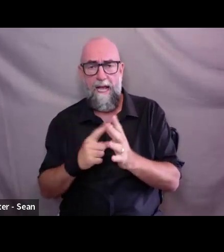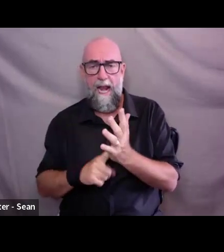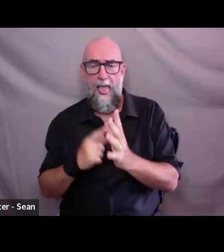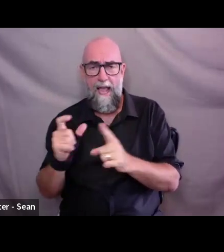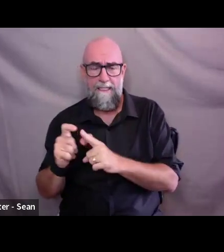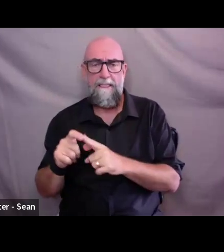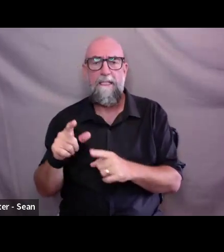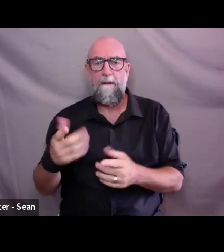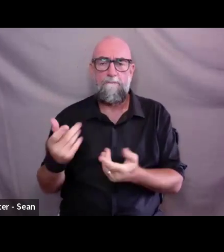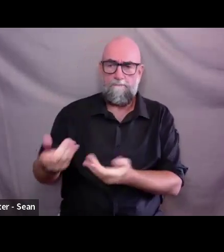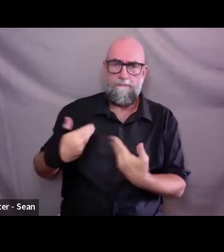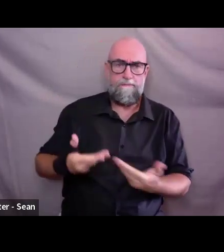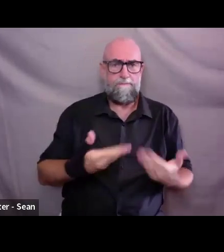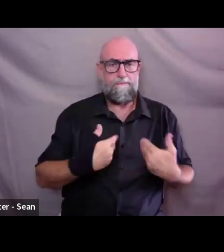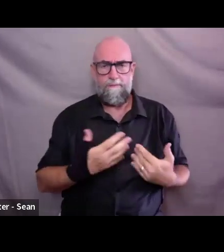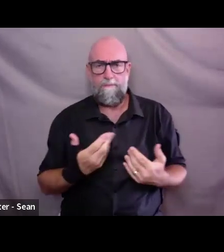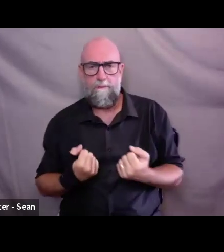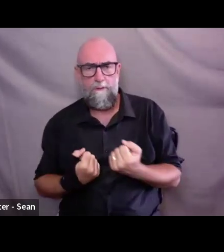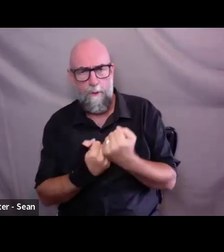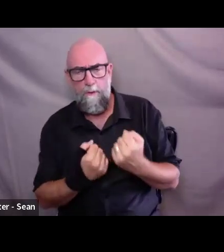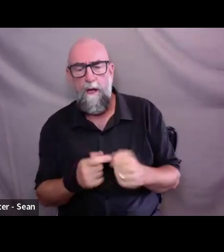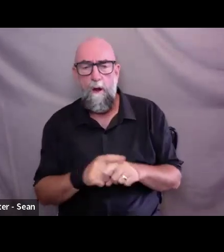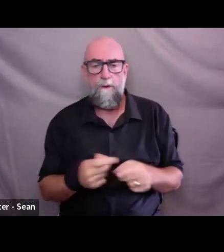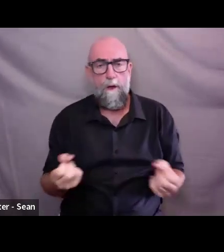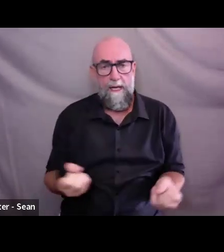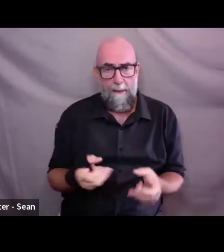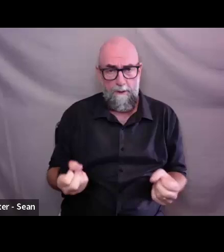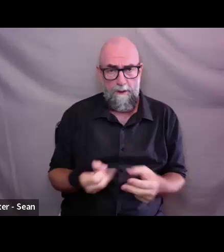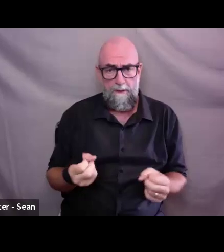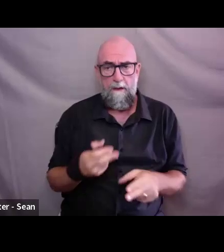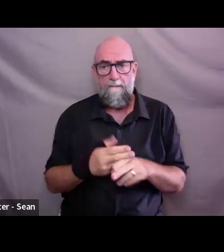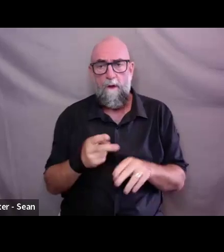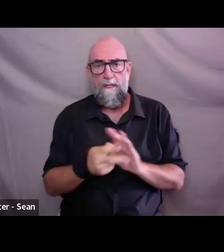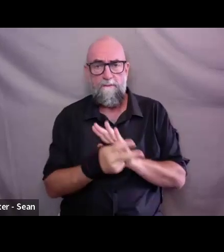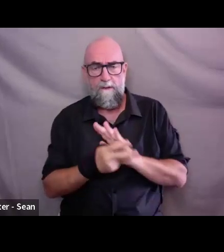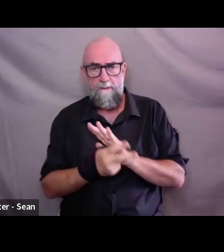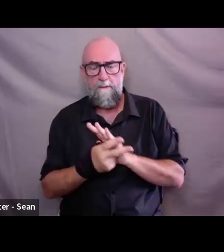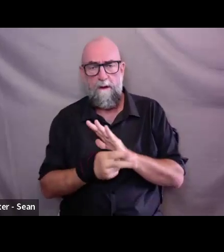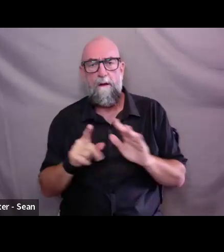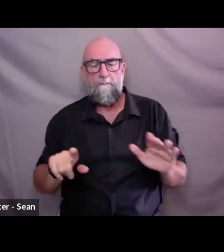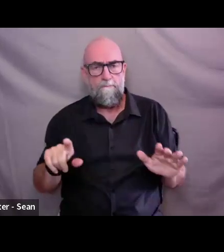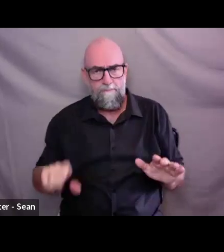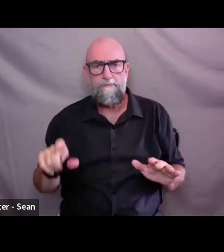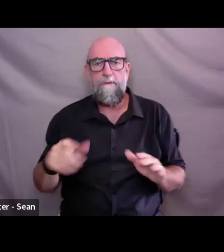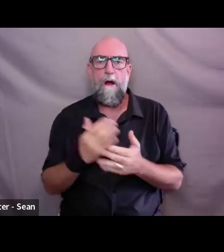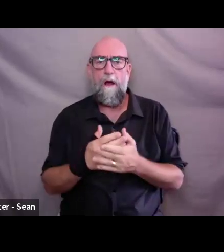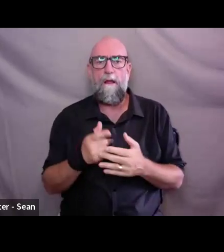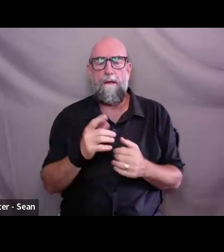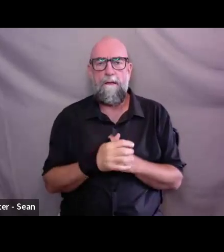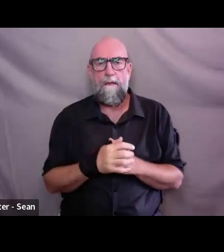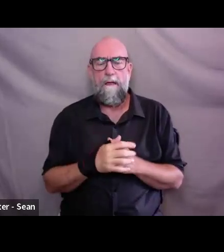available in this video by clicking the captioners button. Play session will run for 90 minutes.